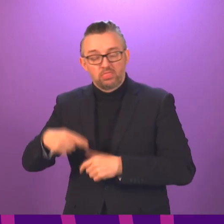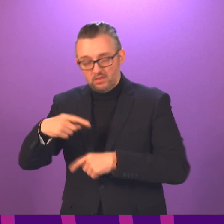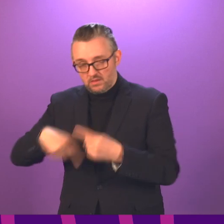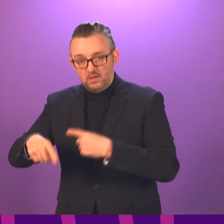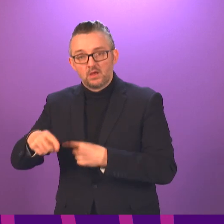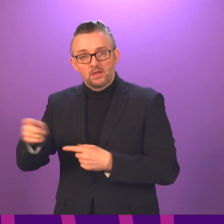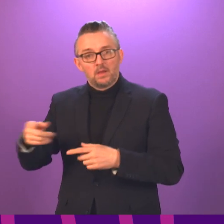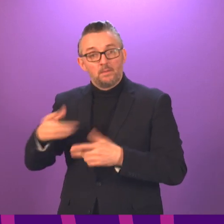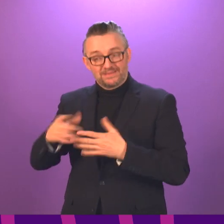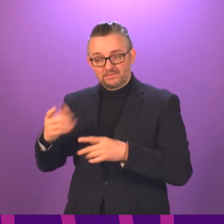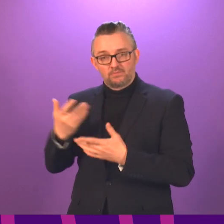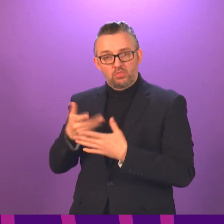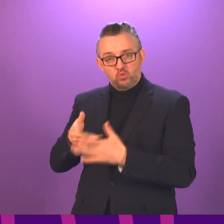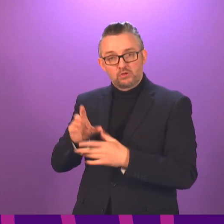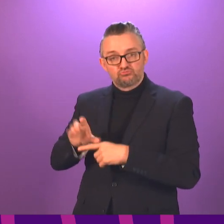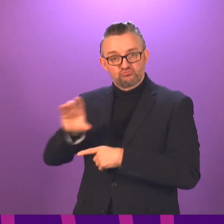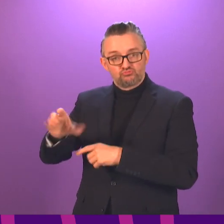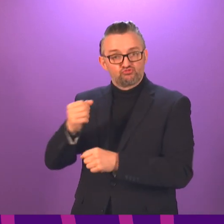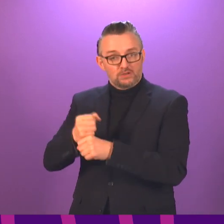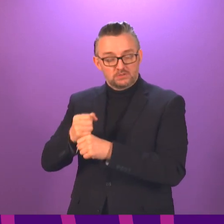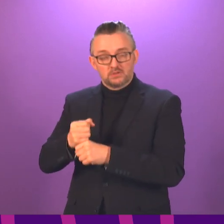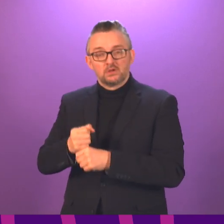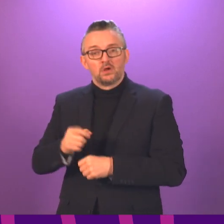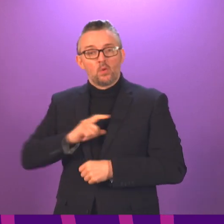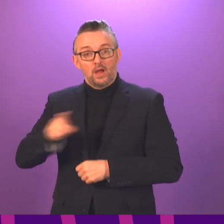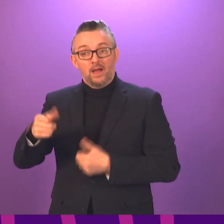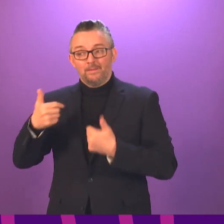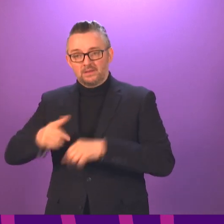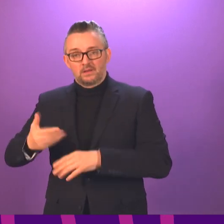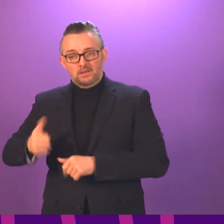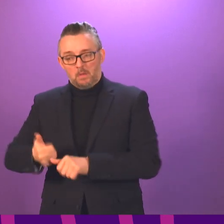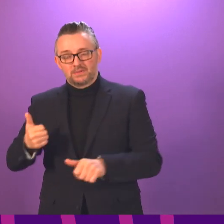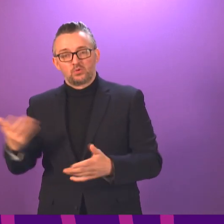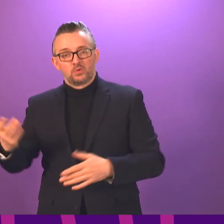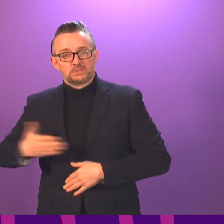already been paid. That has been necessary for their survival. However, businesses that